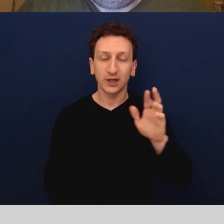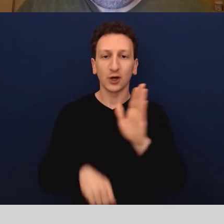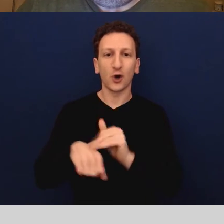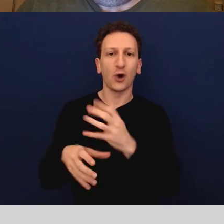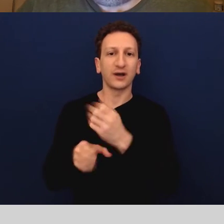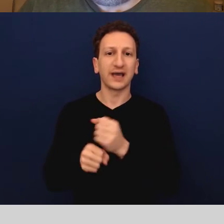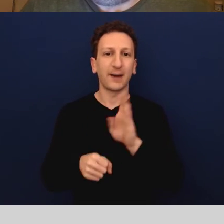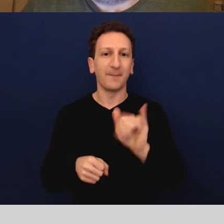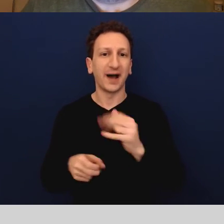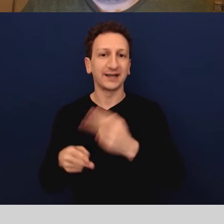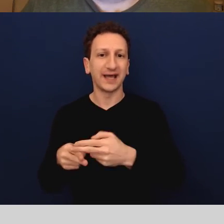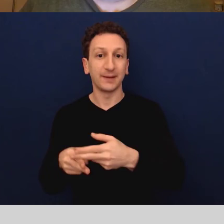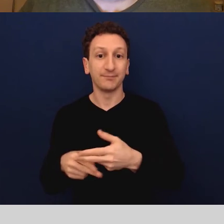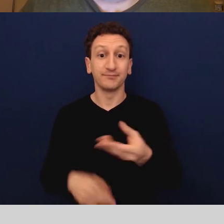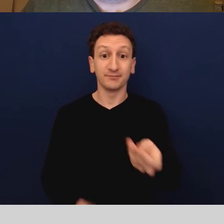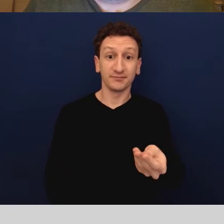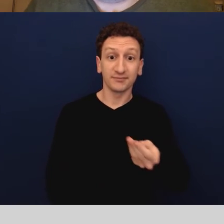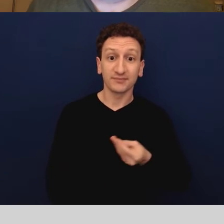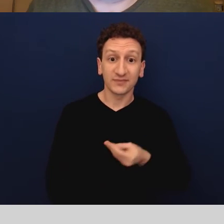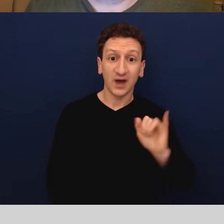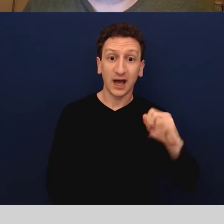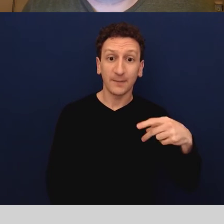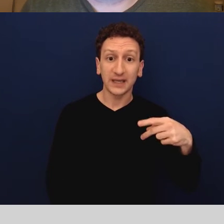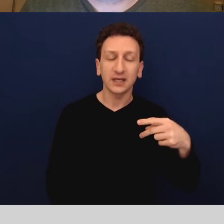When we get an IP address, we want to call, get IP address